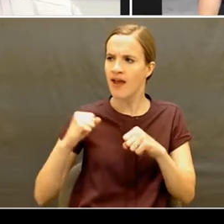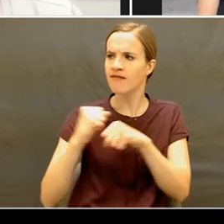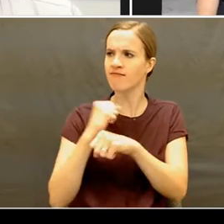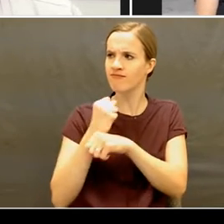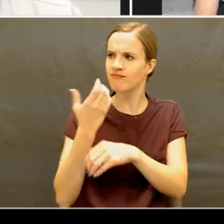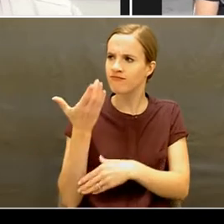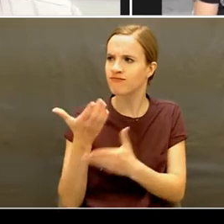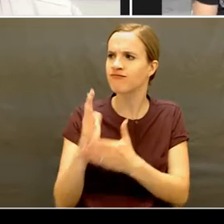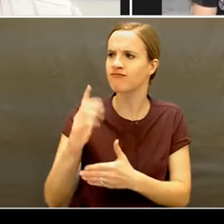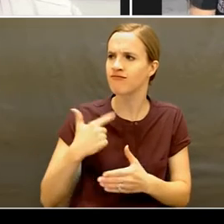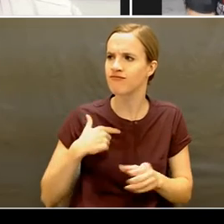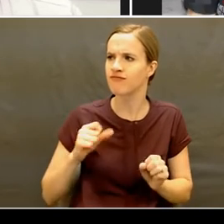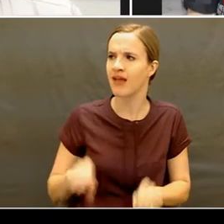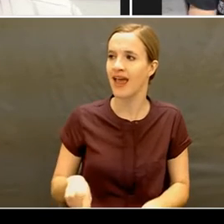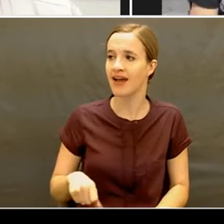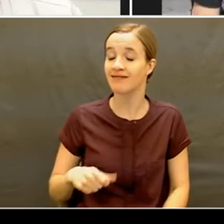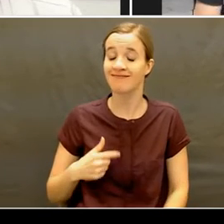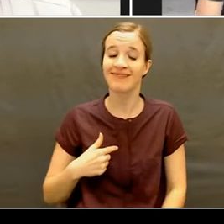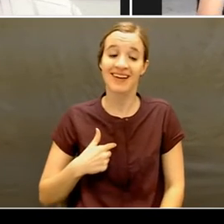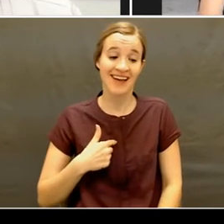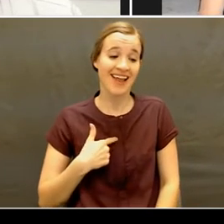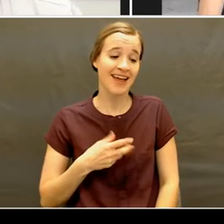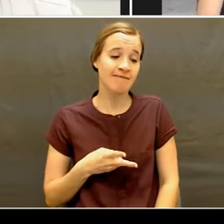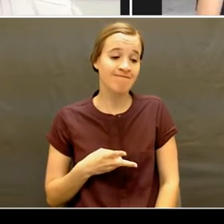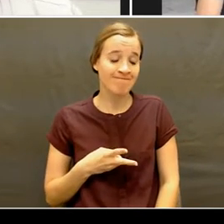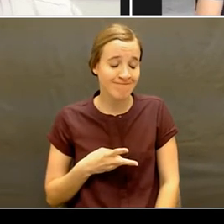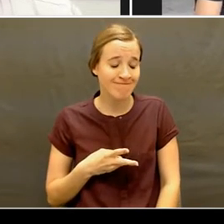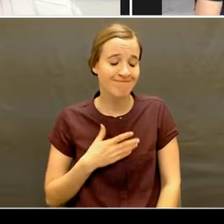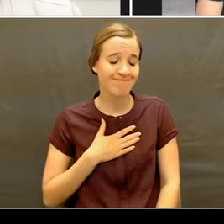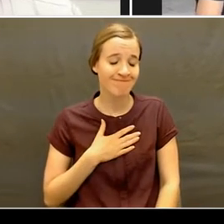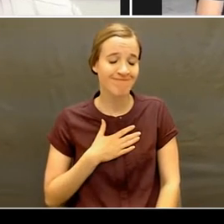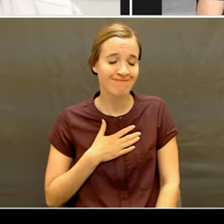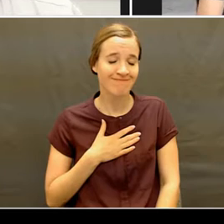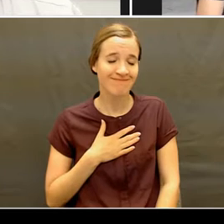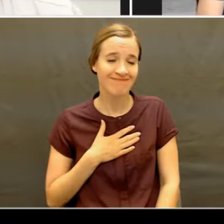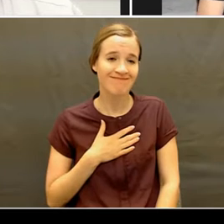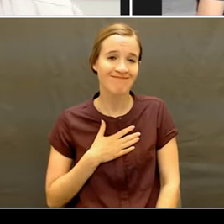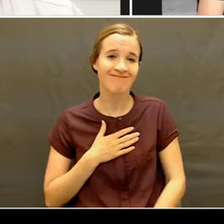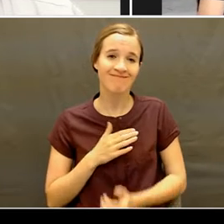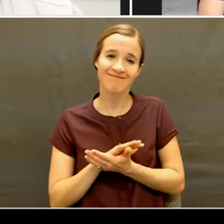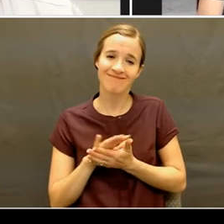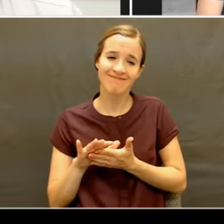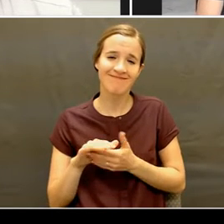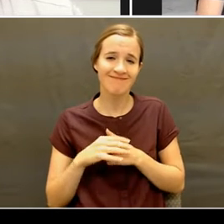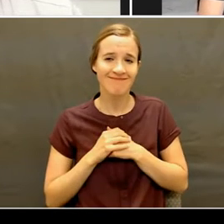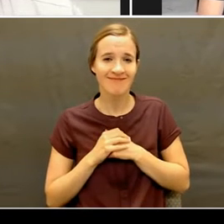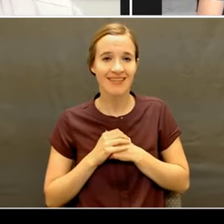me become who I am and what I do forever. You know. I want to get those places out and yes,